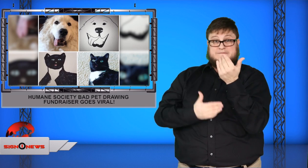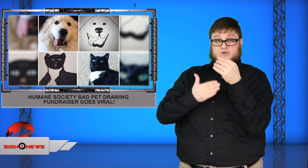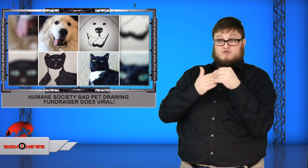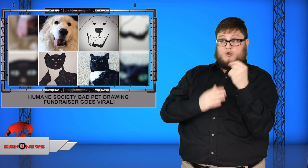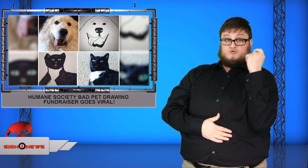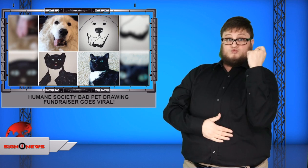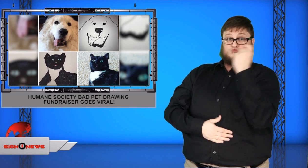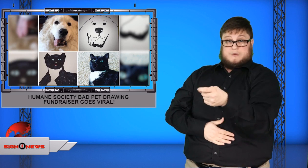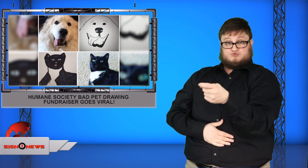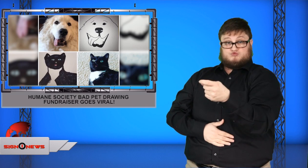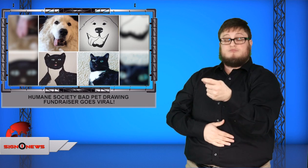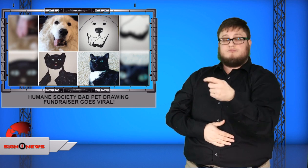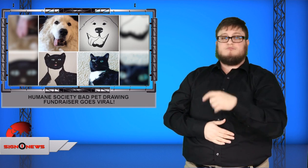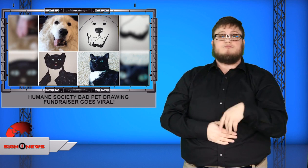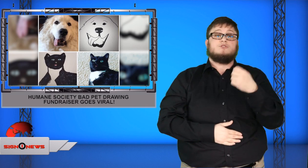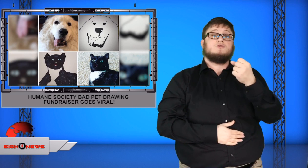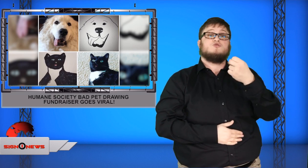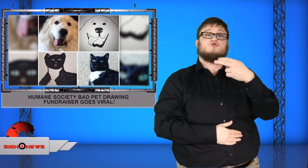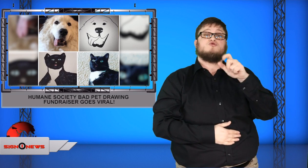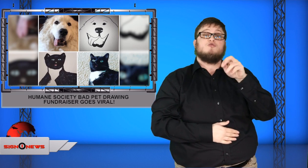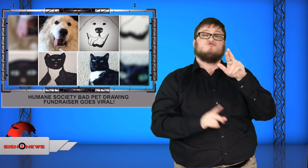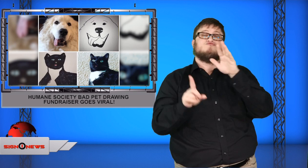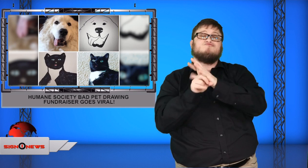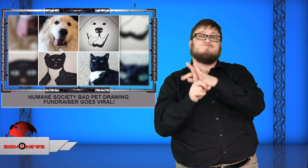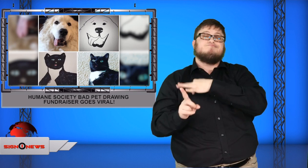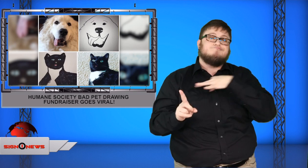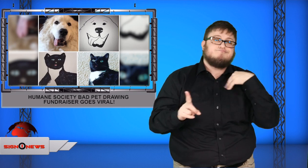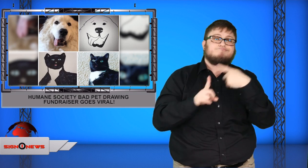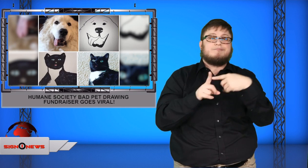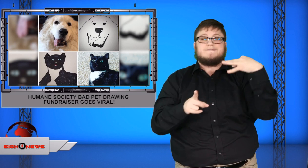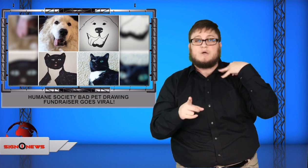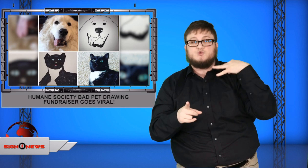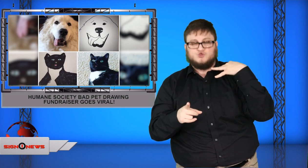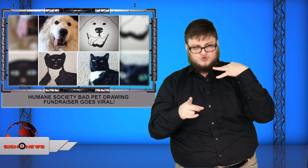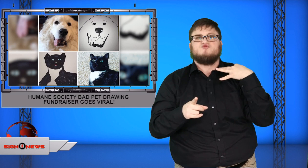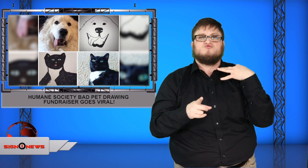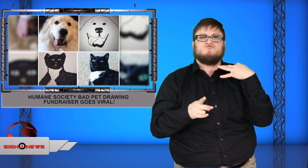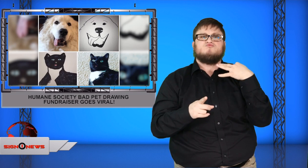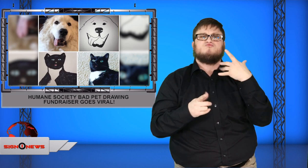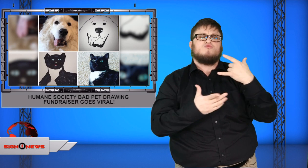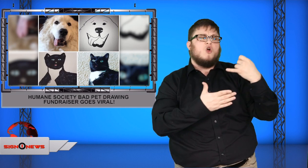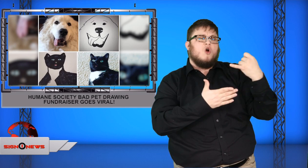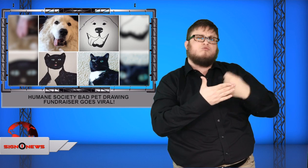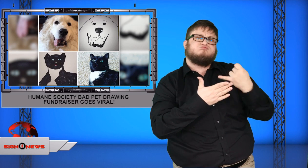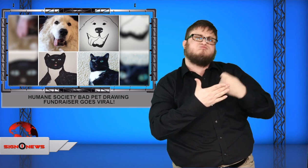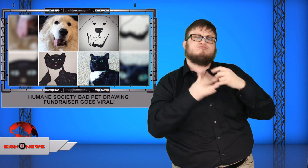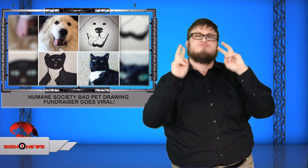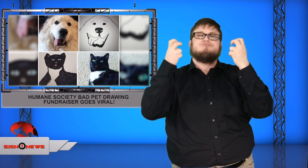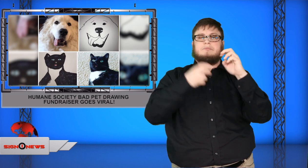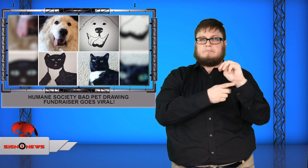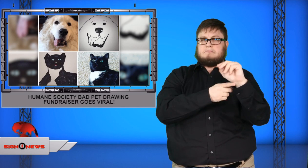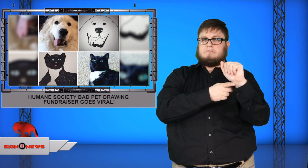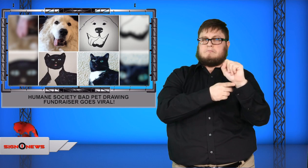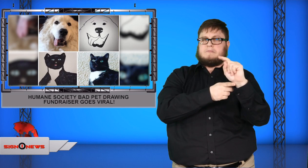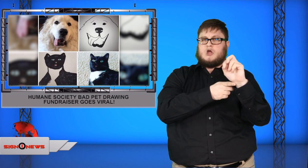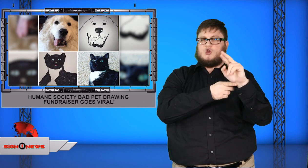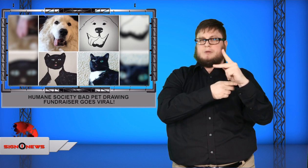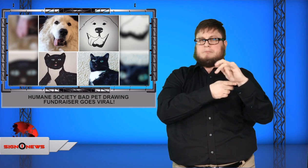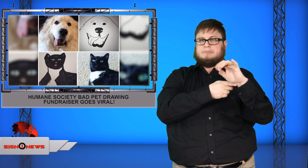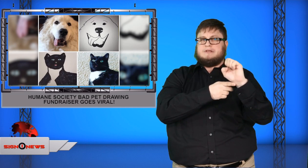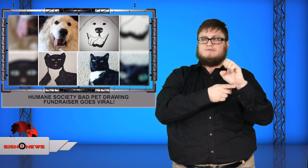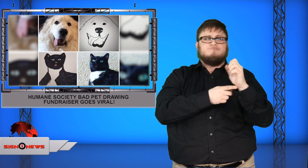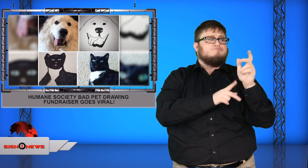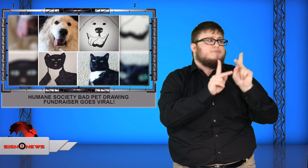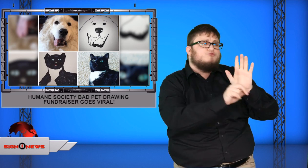For a $15 donation staff and volunteers at the shelter custom created a "masterpiece"